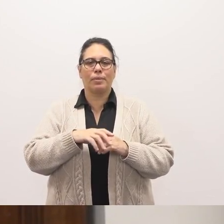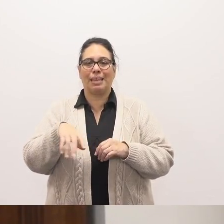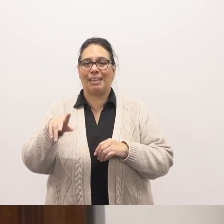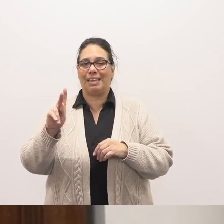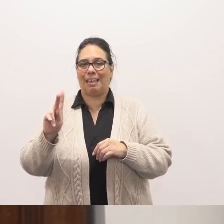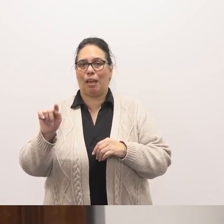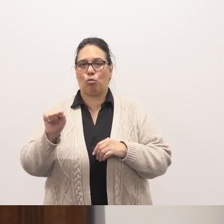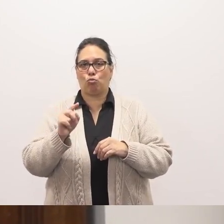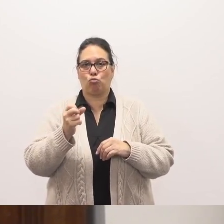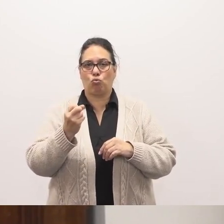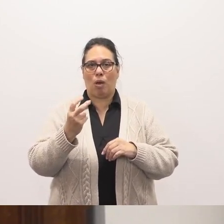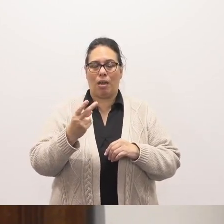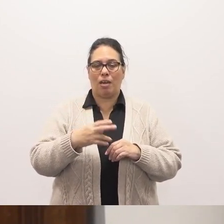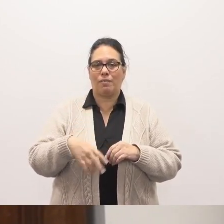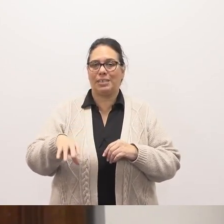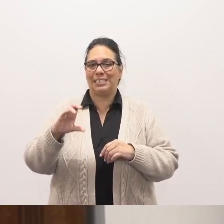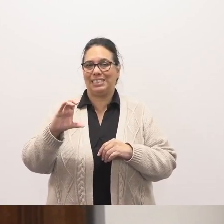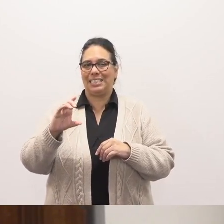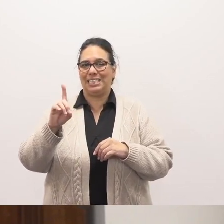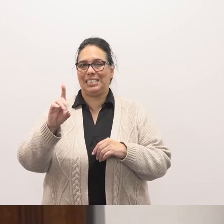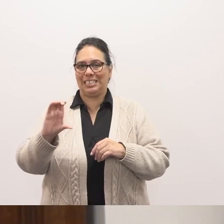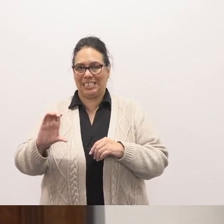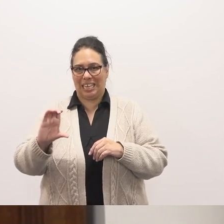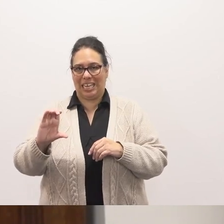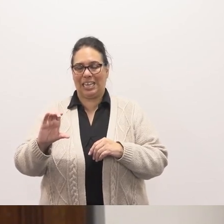and CDC Head Start.